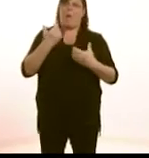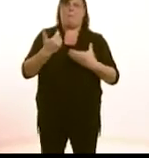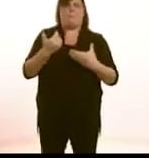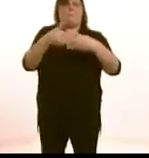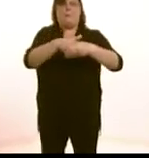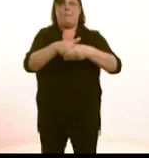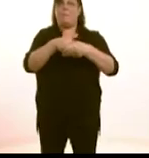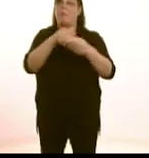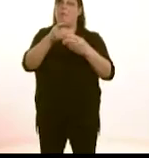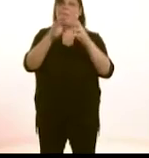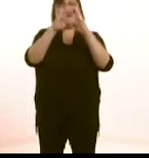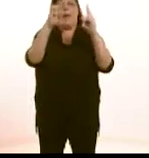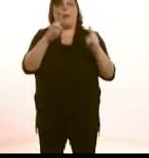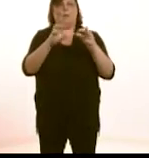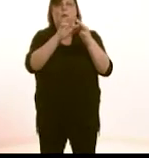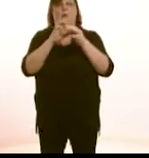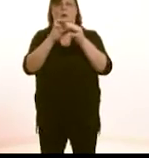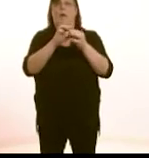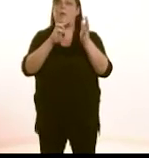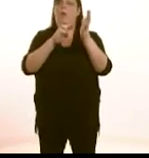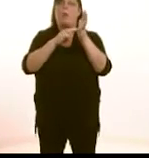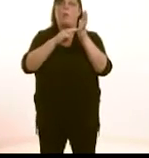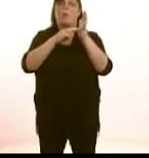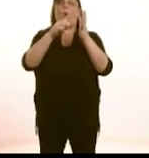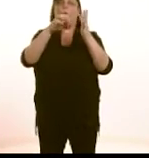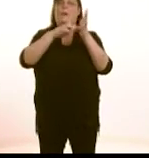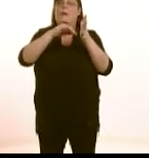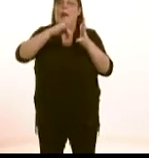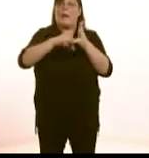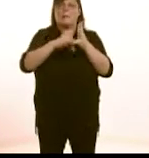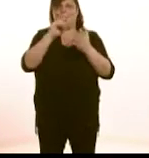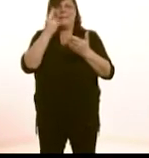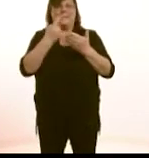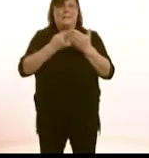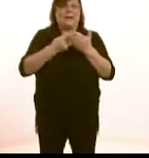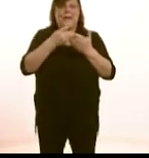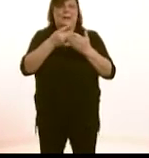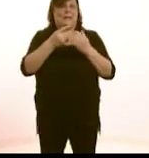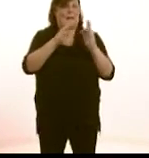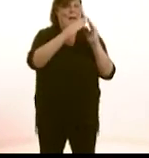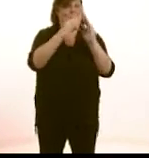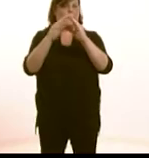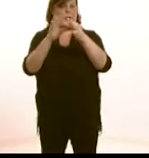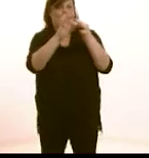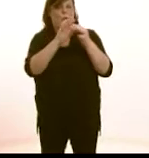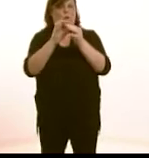A decision by the ONS to change the classification of housing associations in Wales, to bring